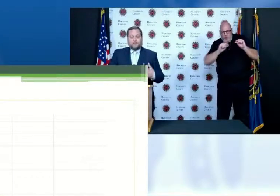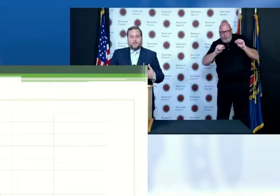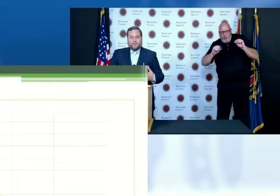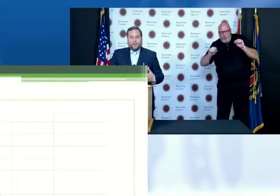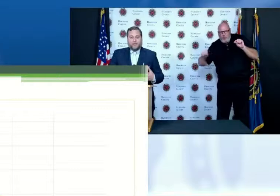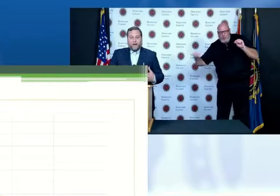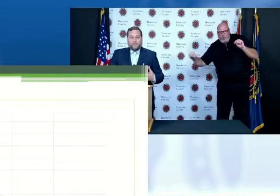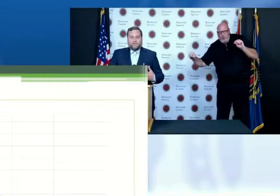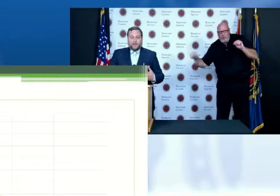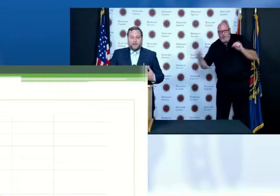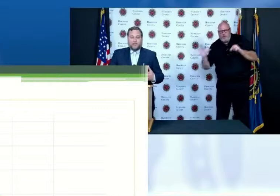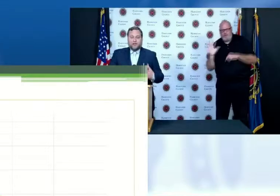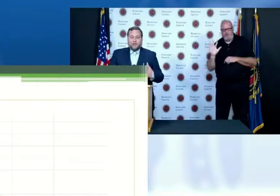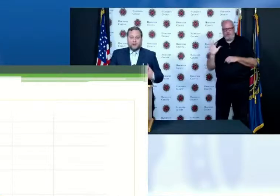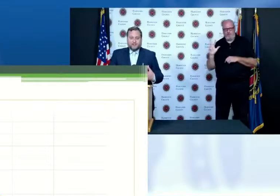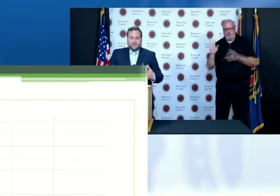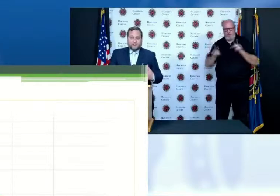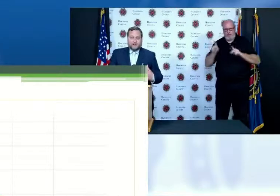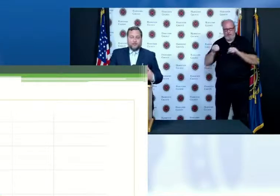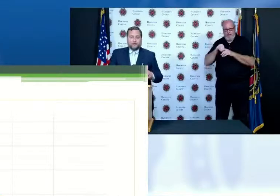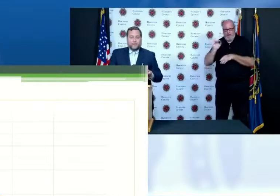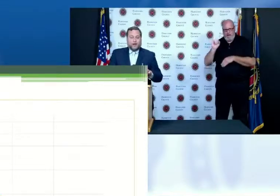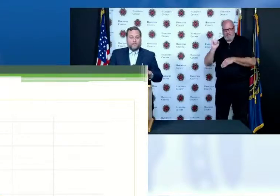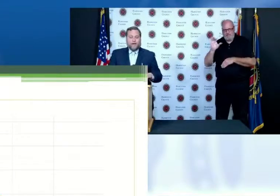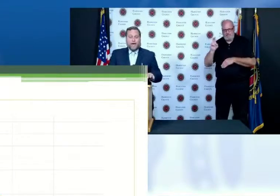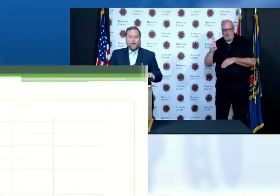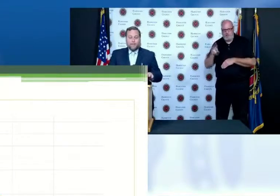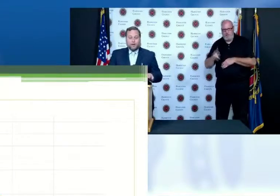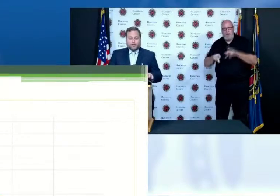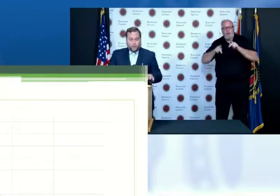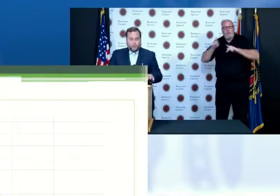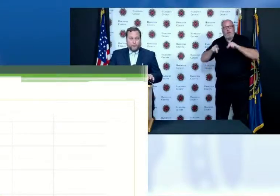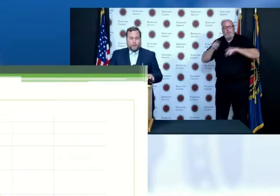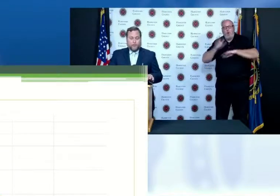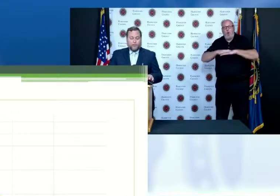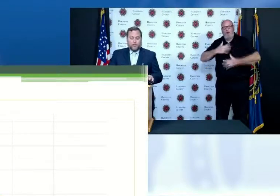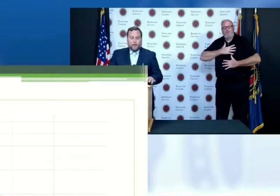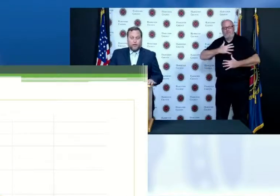to save lives and continuing to see these numbers remain flat and much lower than where they were